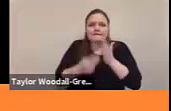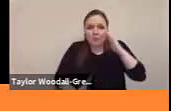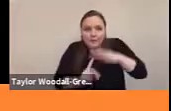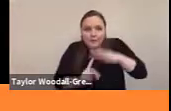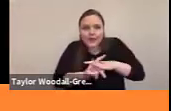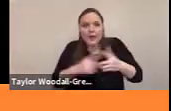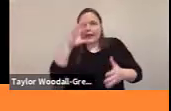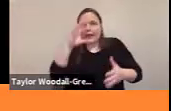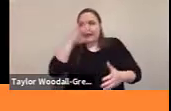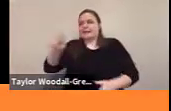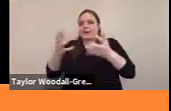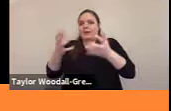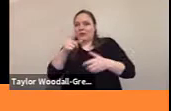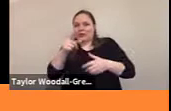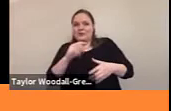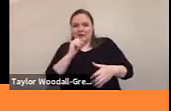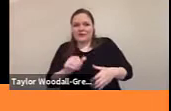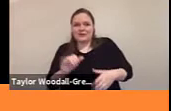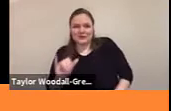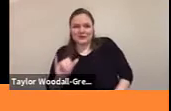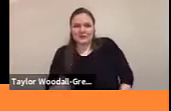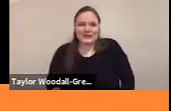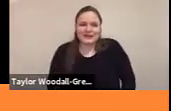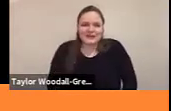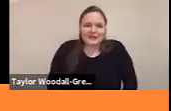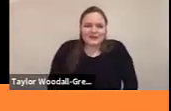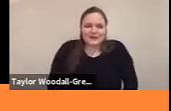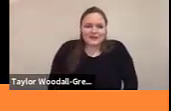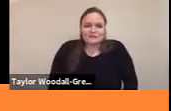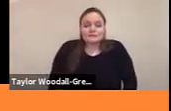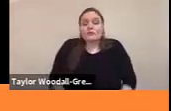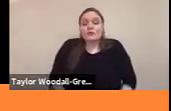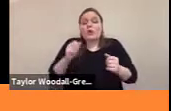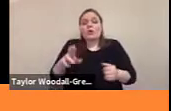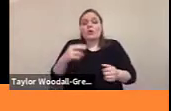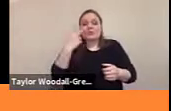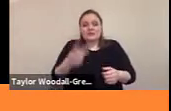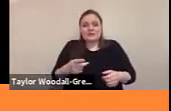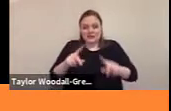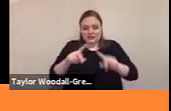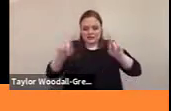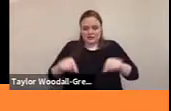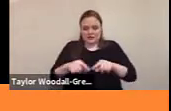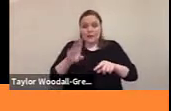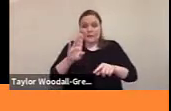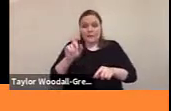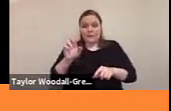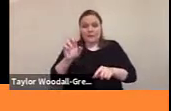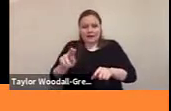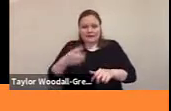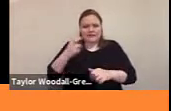or we might end up with a button that is not only hard to read, but it looks like an inactive button.